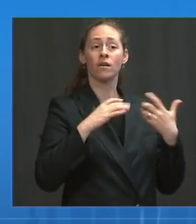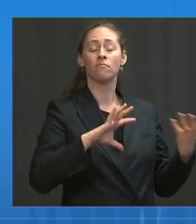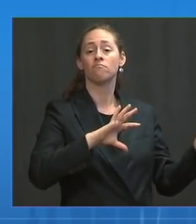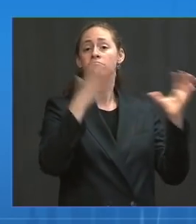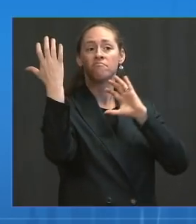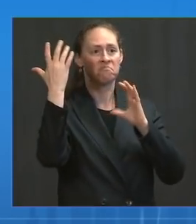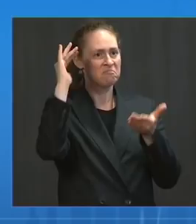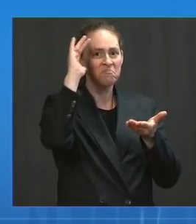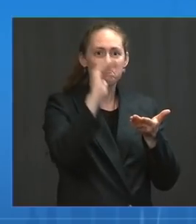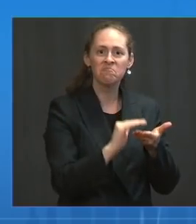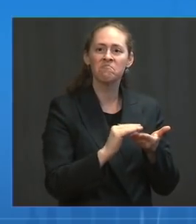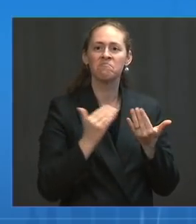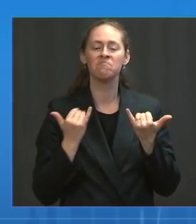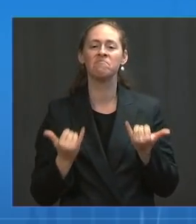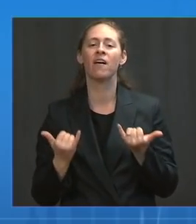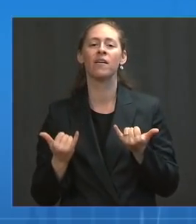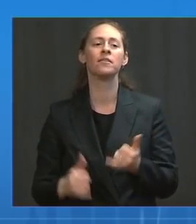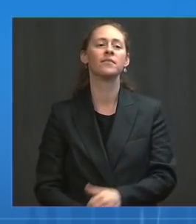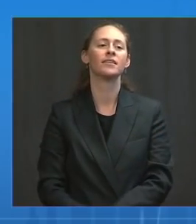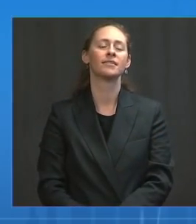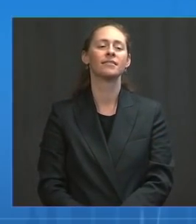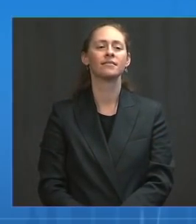More than two out of three adults have at least one shot.